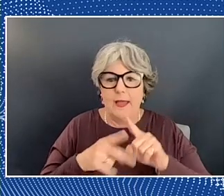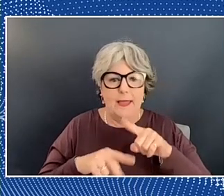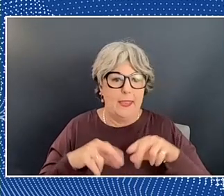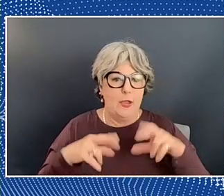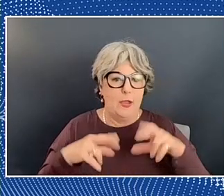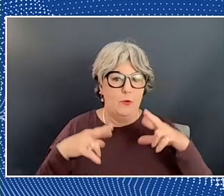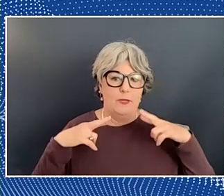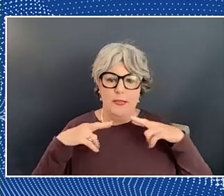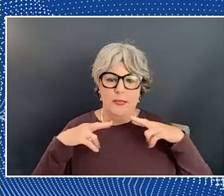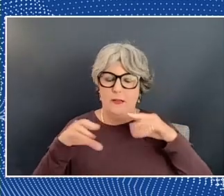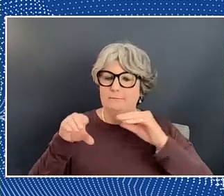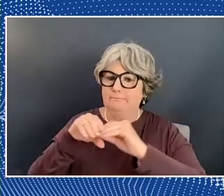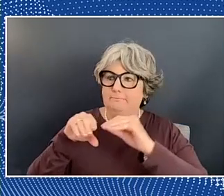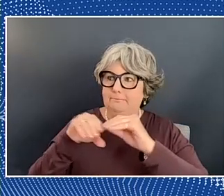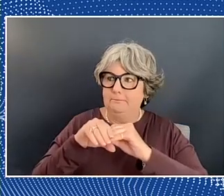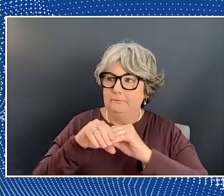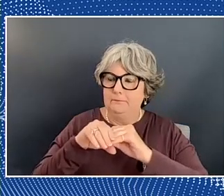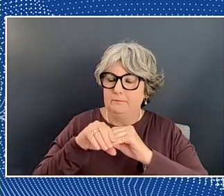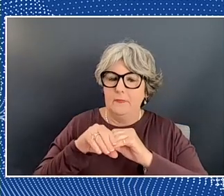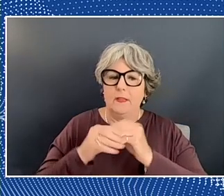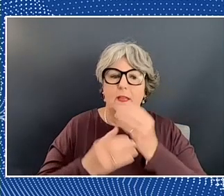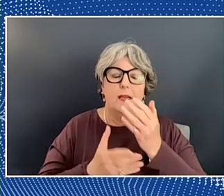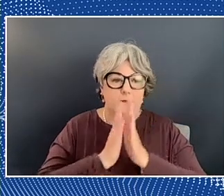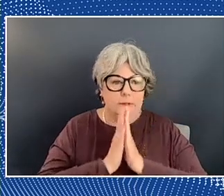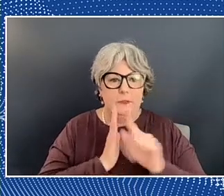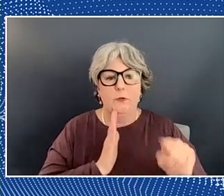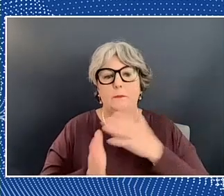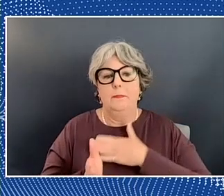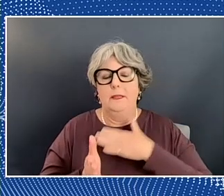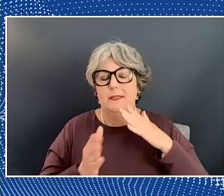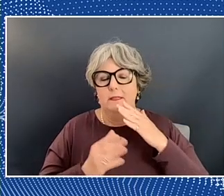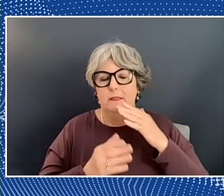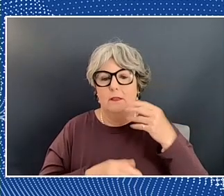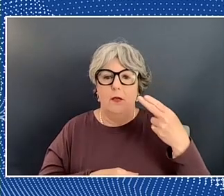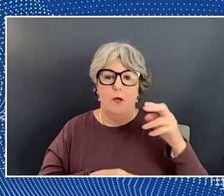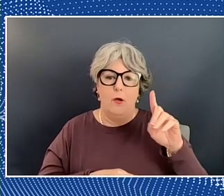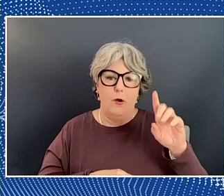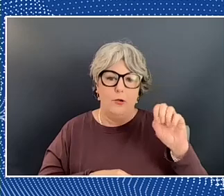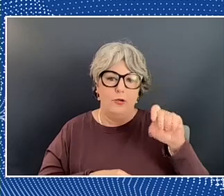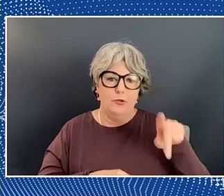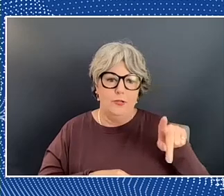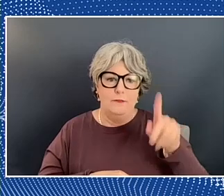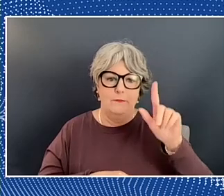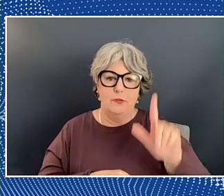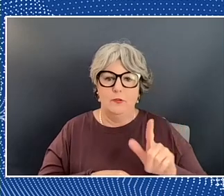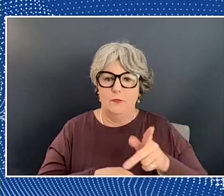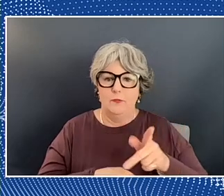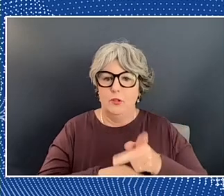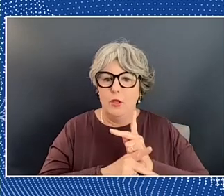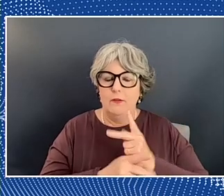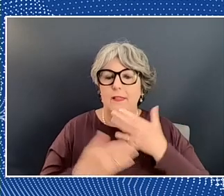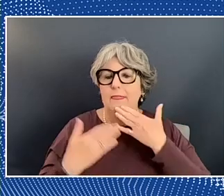I implore you to please consider hardship cases for loan forgiveness. Thank you for your consideration.